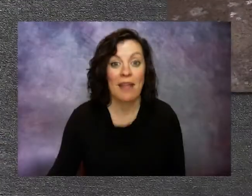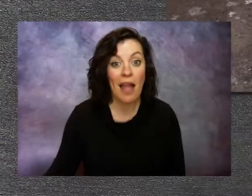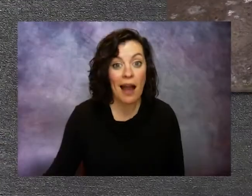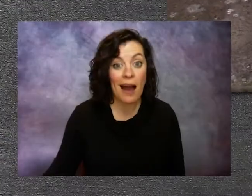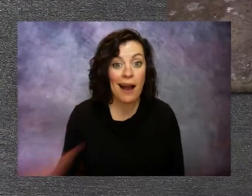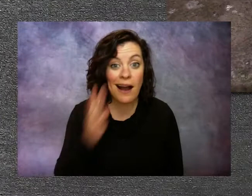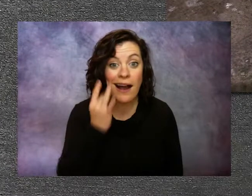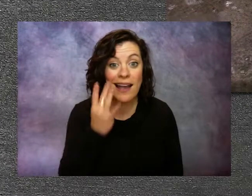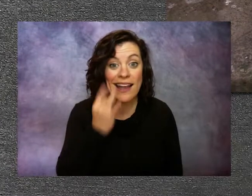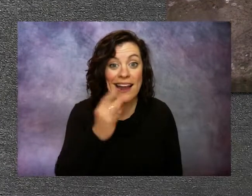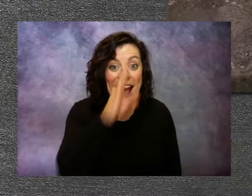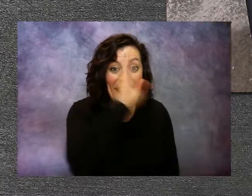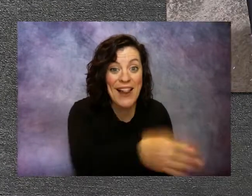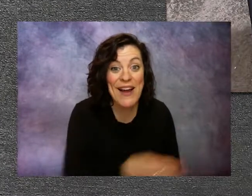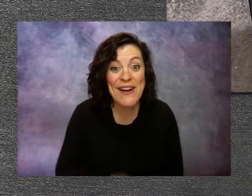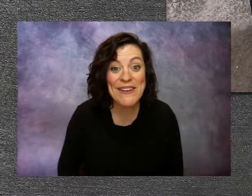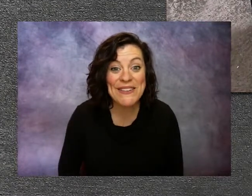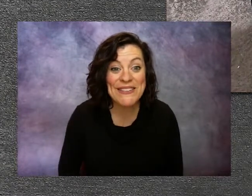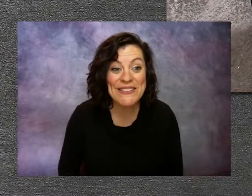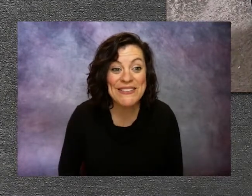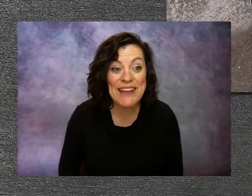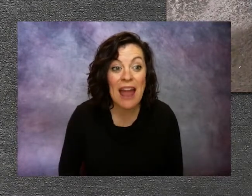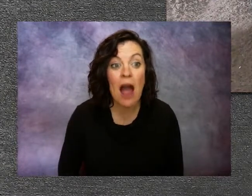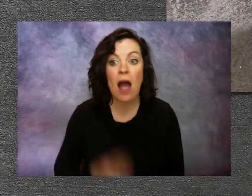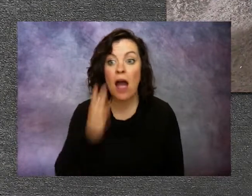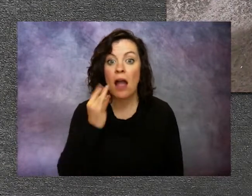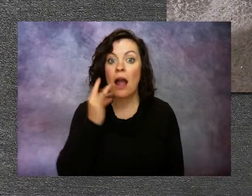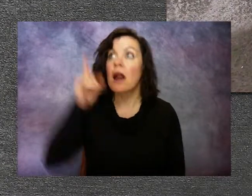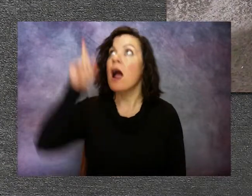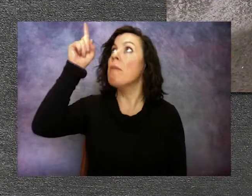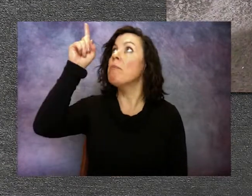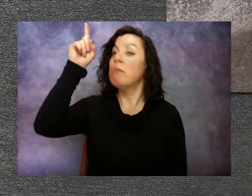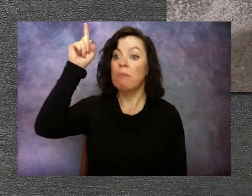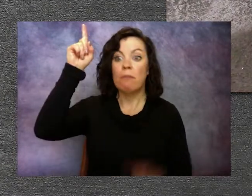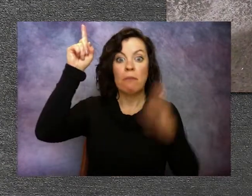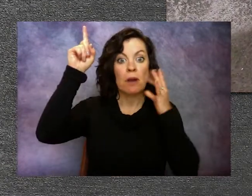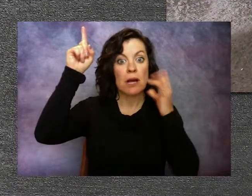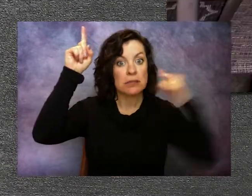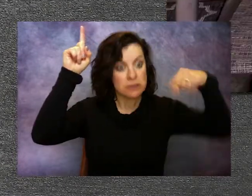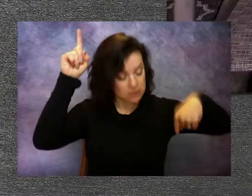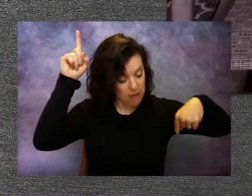Hello, kitties. Kitty, up, kitty, down.